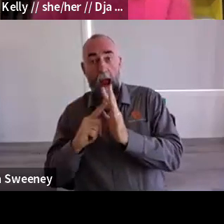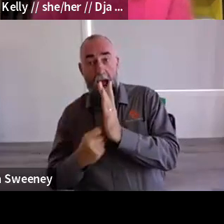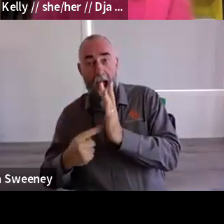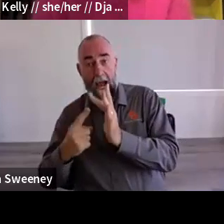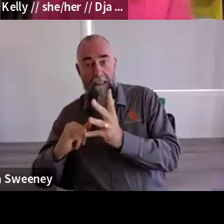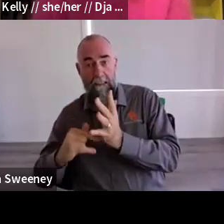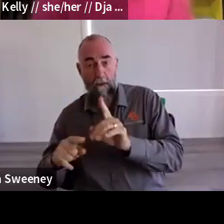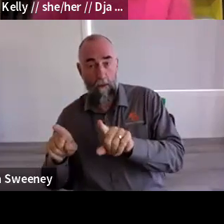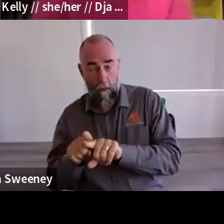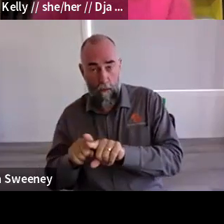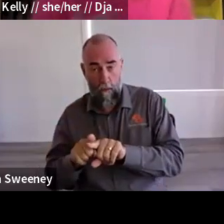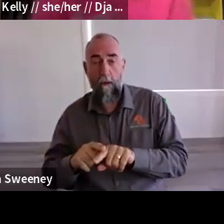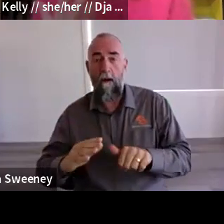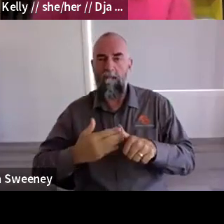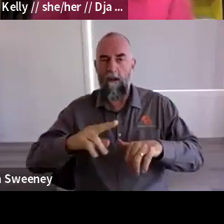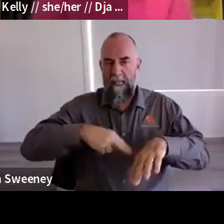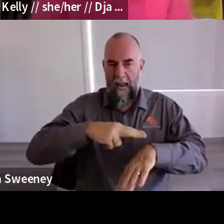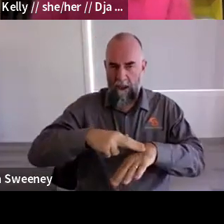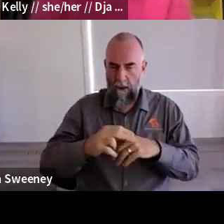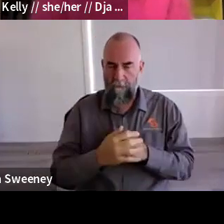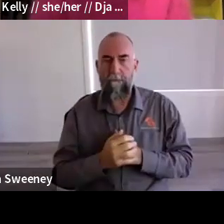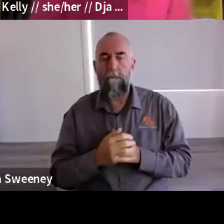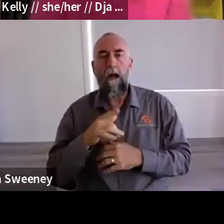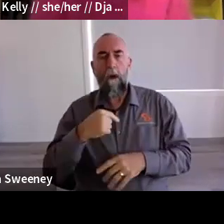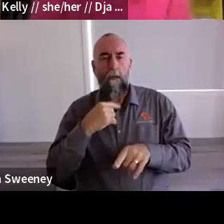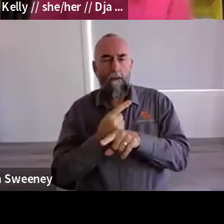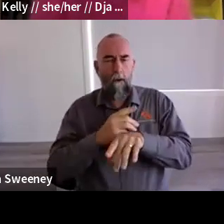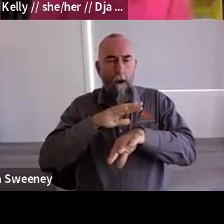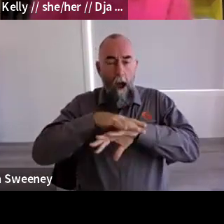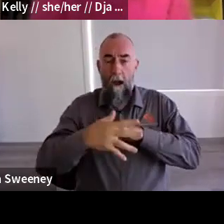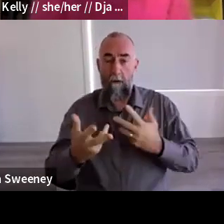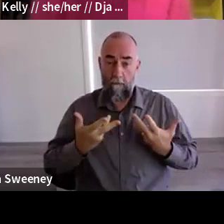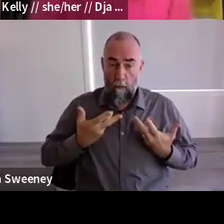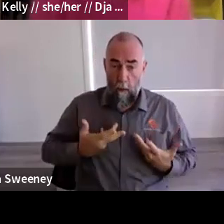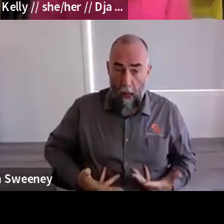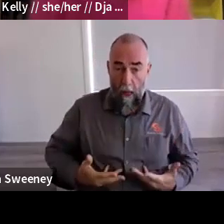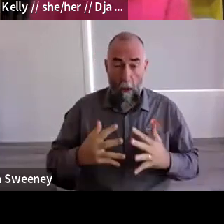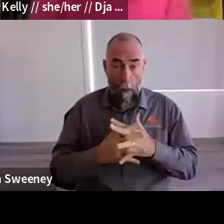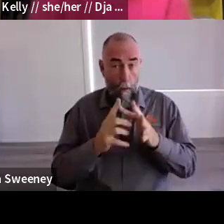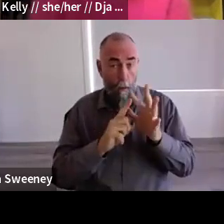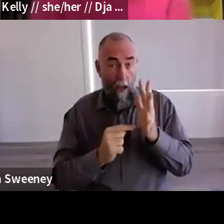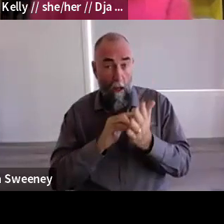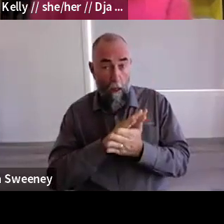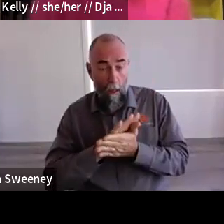more nuanced conversation to be had for First Nations communities and First